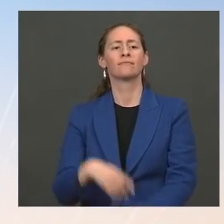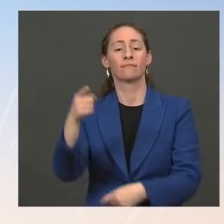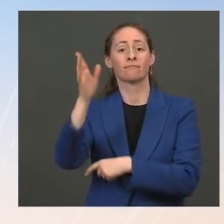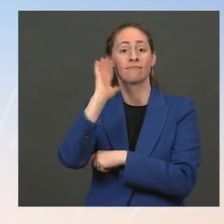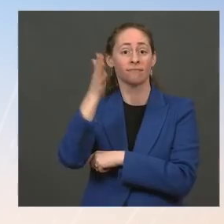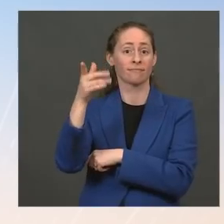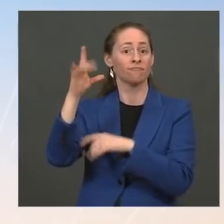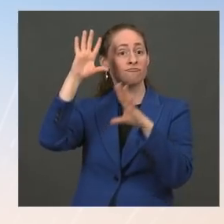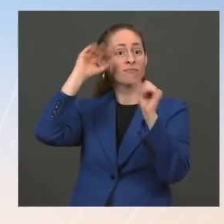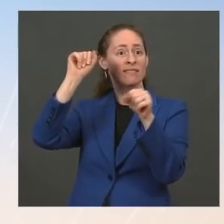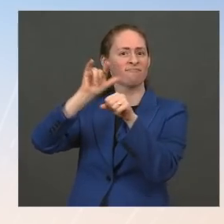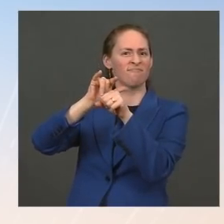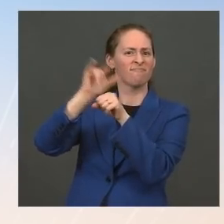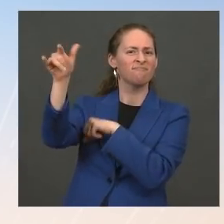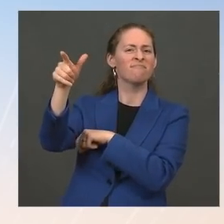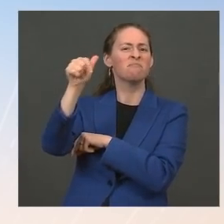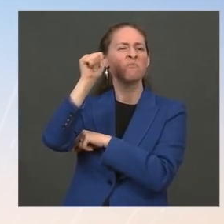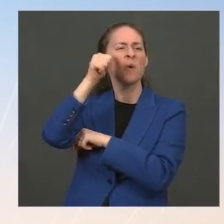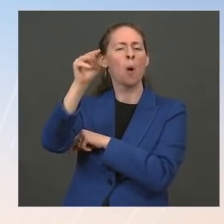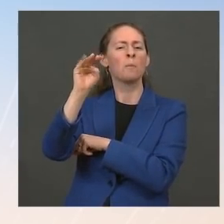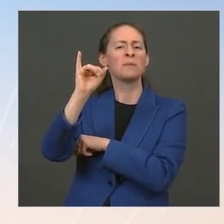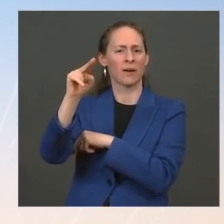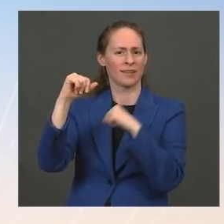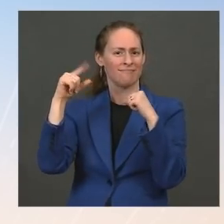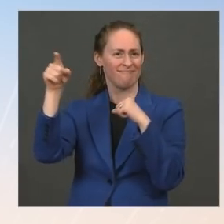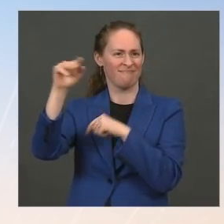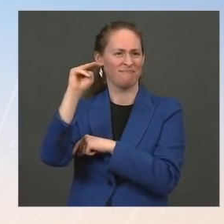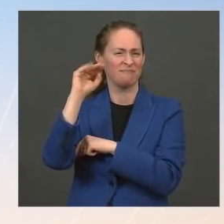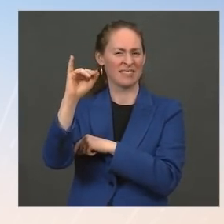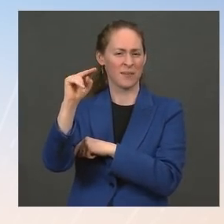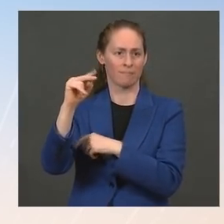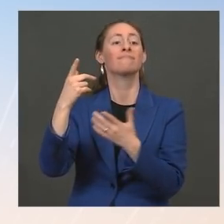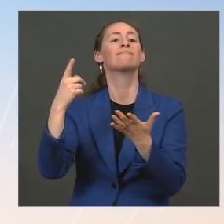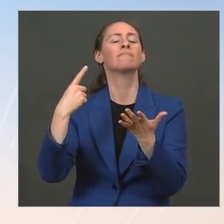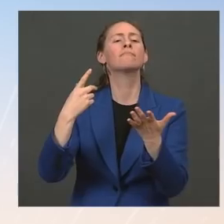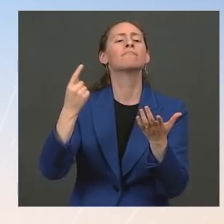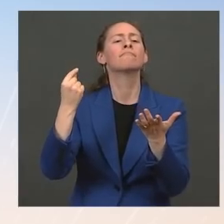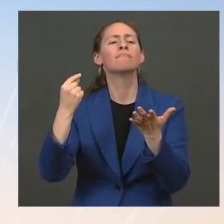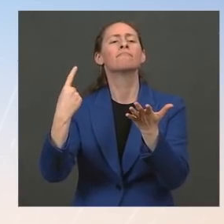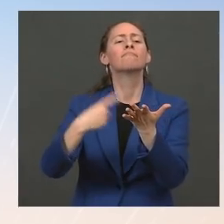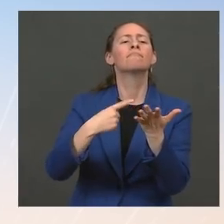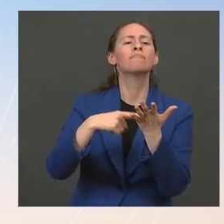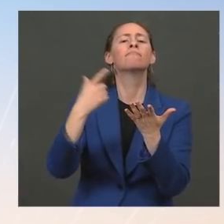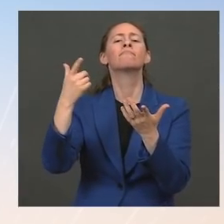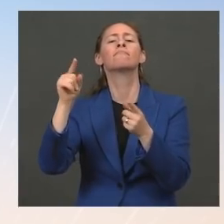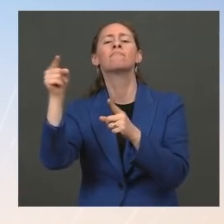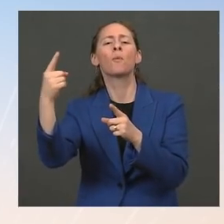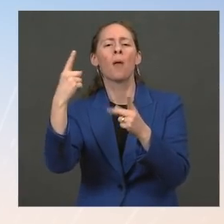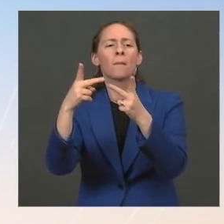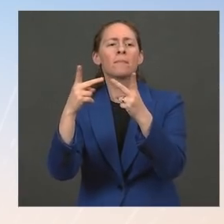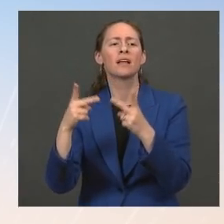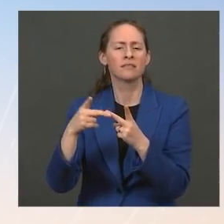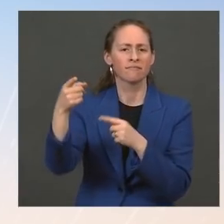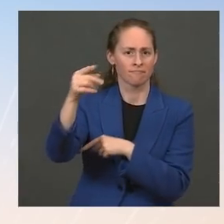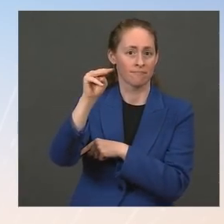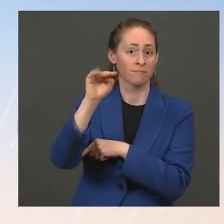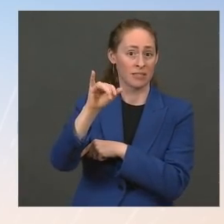He will travel to Rosemount, Minnesota, to highlight how the Bipartisan Infrastructure Law will deliver concrete results for communities,